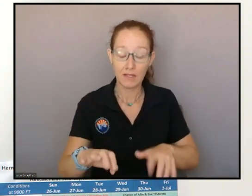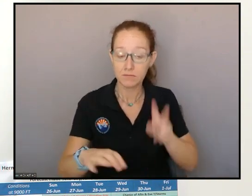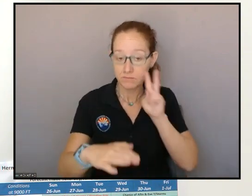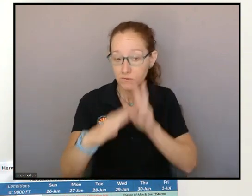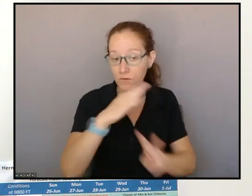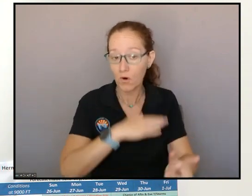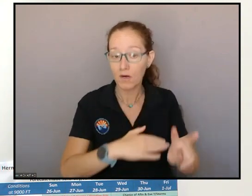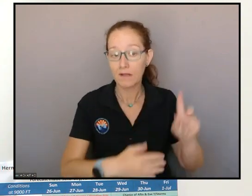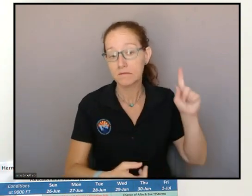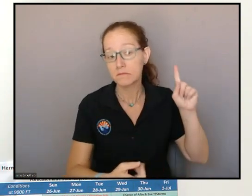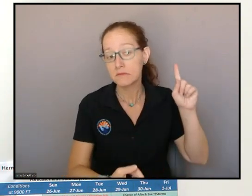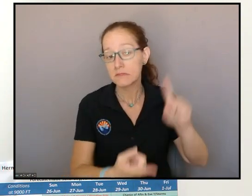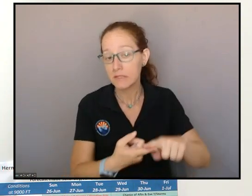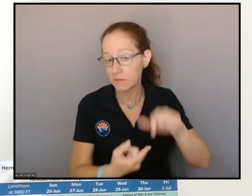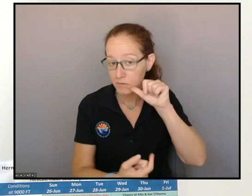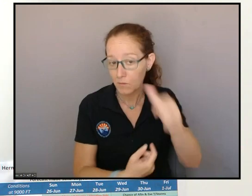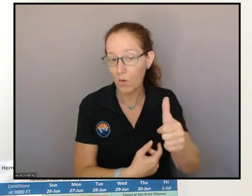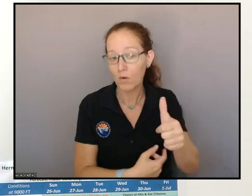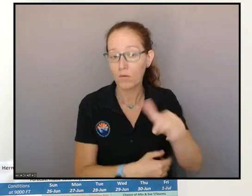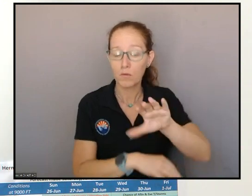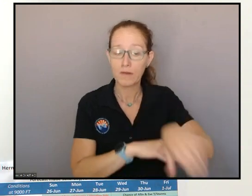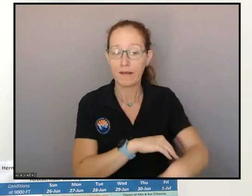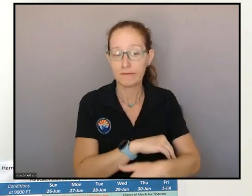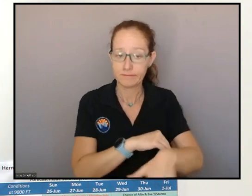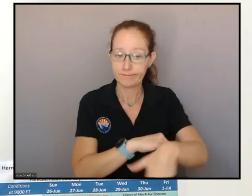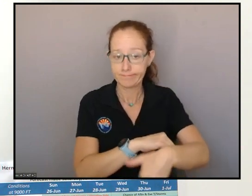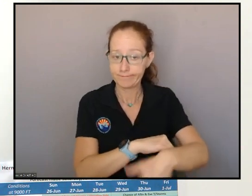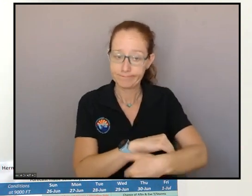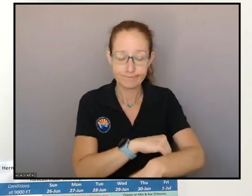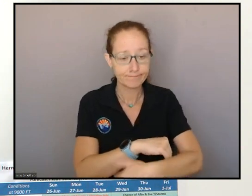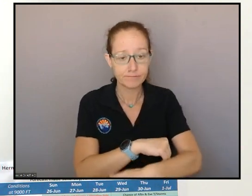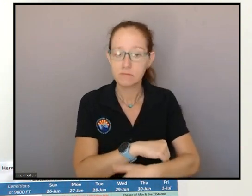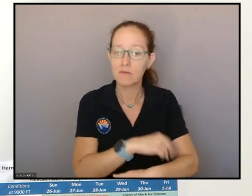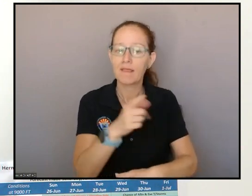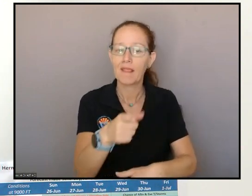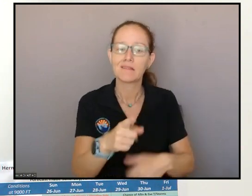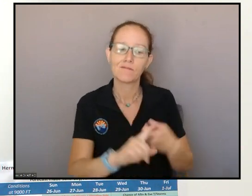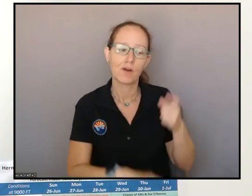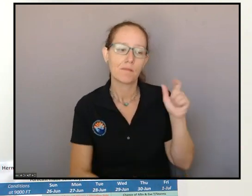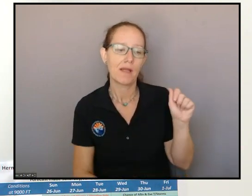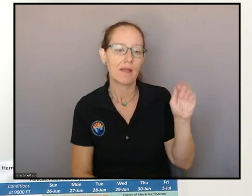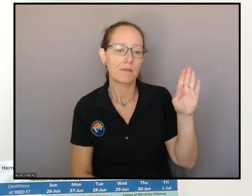These are just forecasted totals. But right now, we're still looking at potentially 1 to 1 1/2 inches of